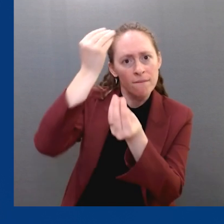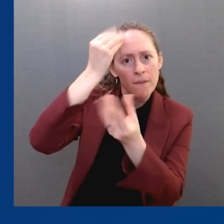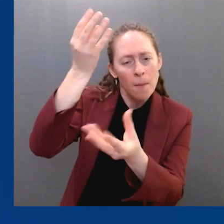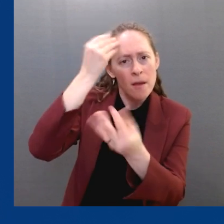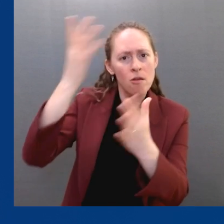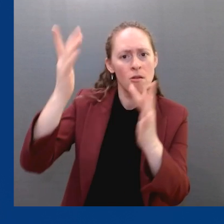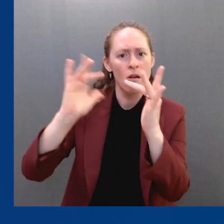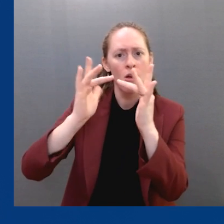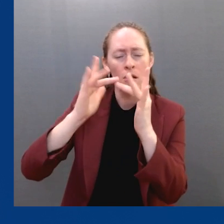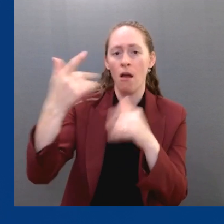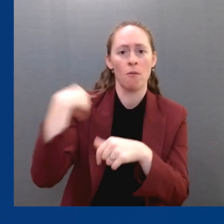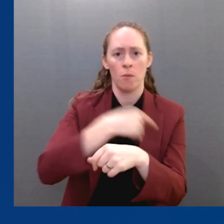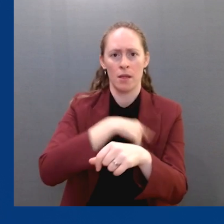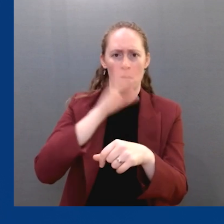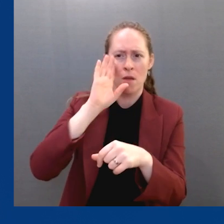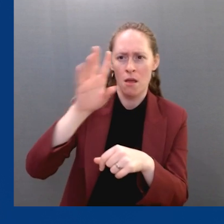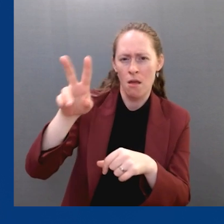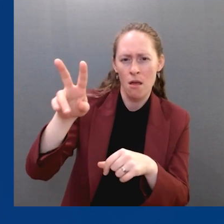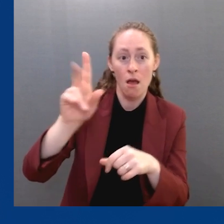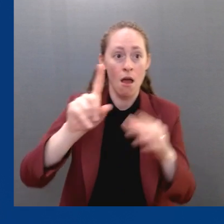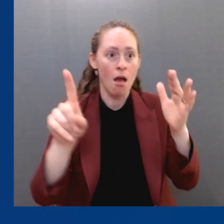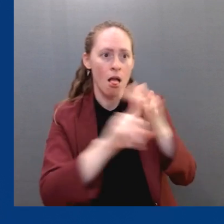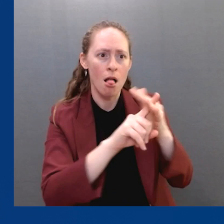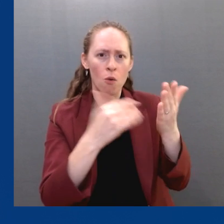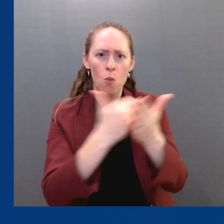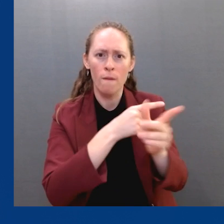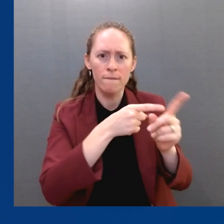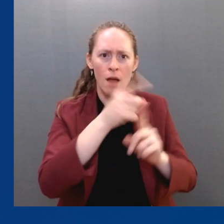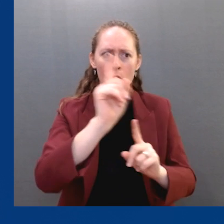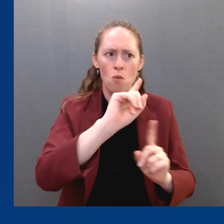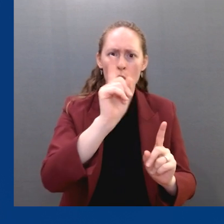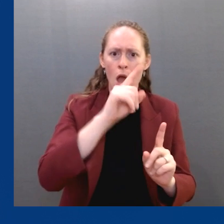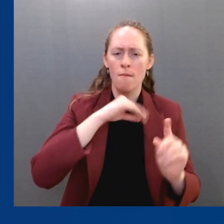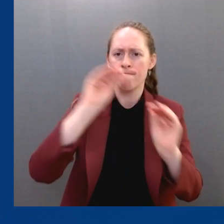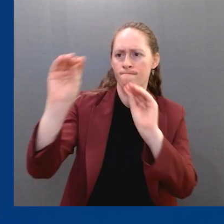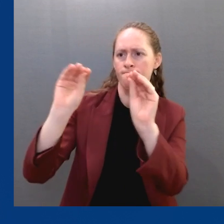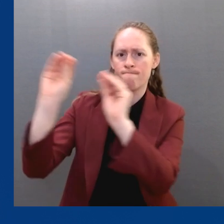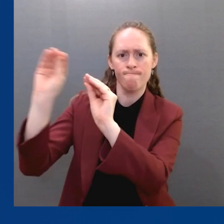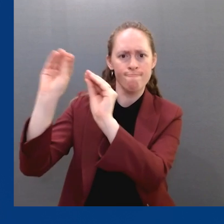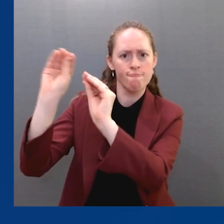in each region of the country. Over the last several weeks, Omicron Sub lineages